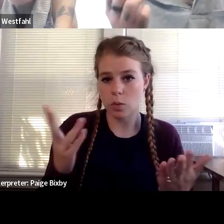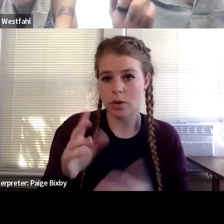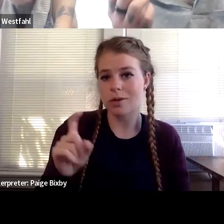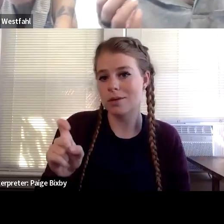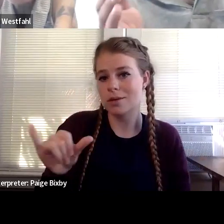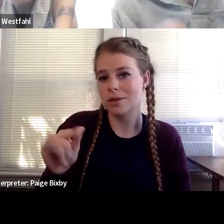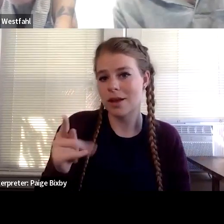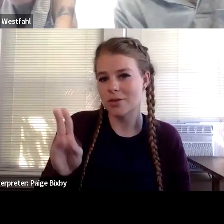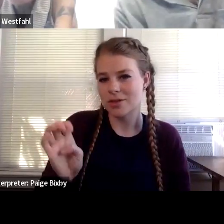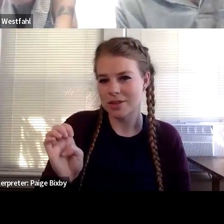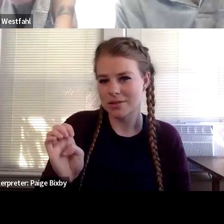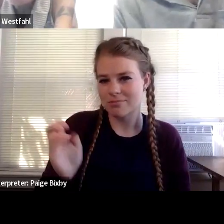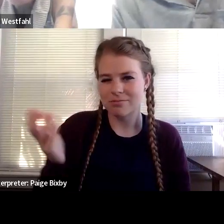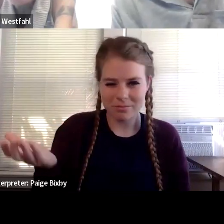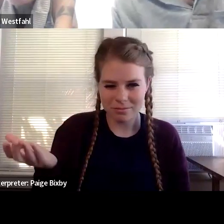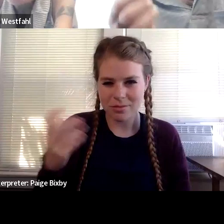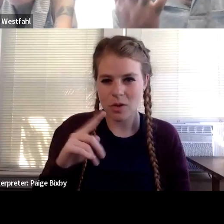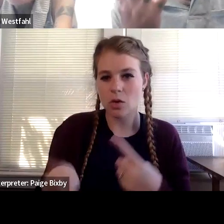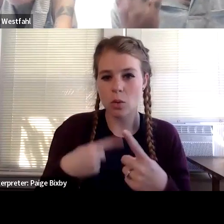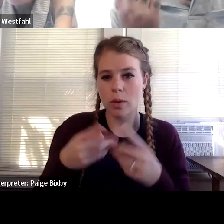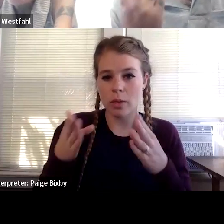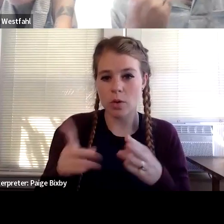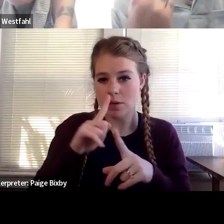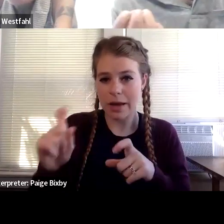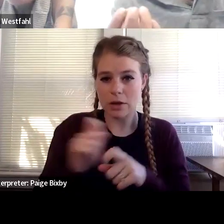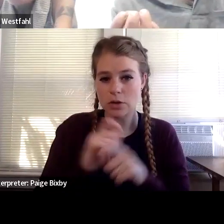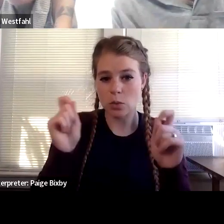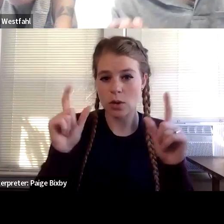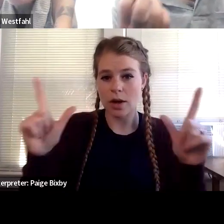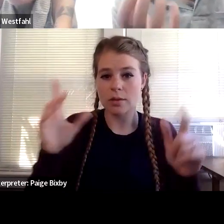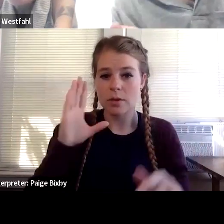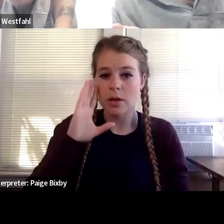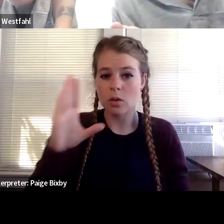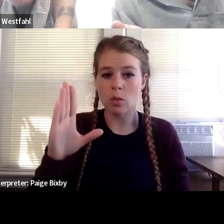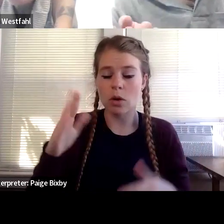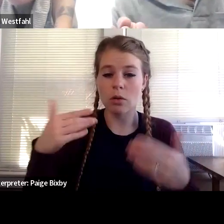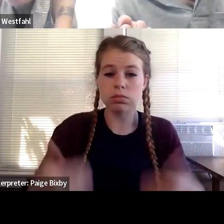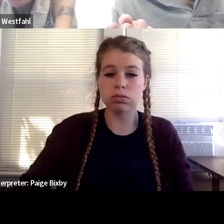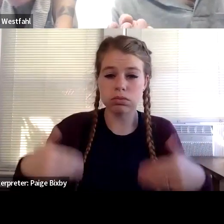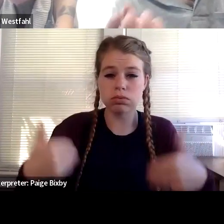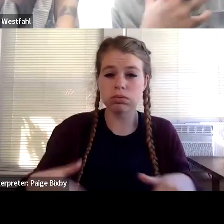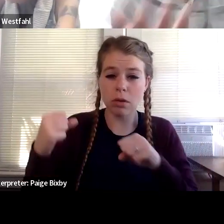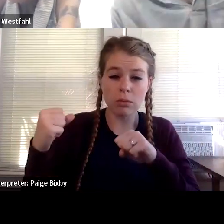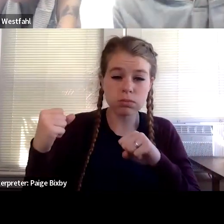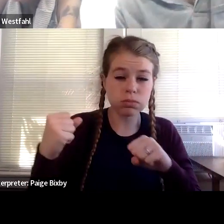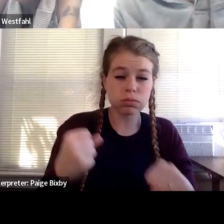So when the person does wake up, they were going to be in severe precipitated withdrawal. Because of the Narcan.